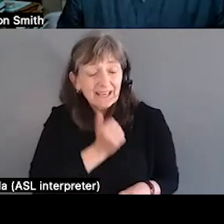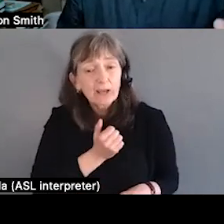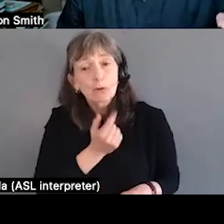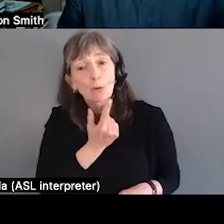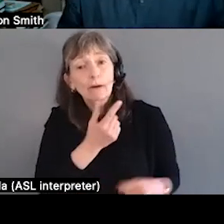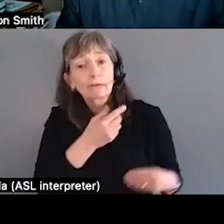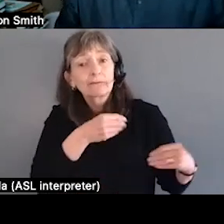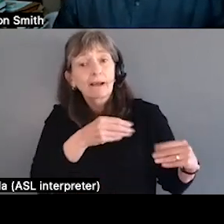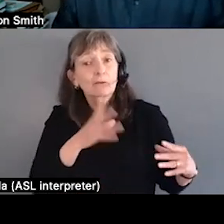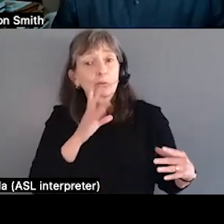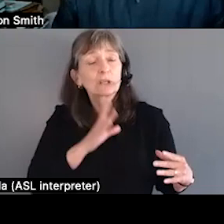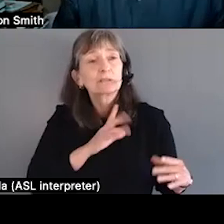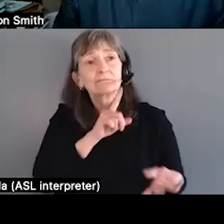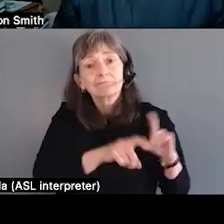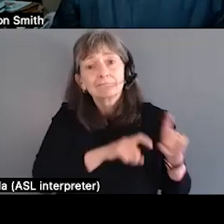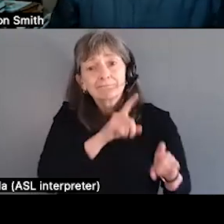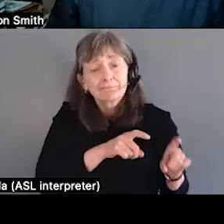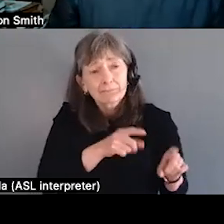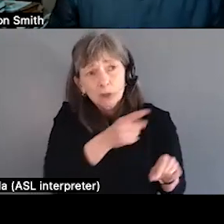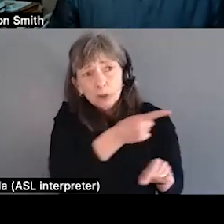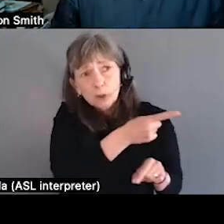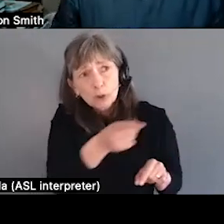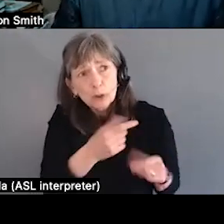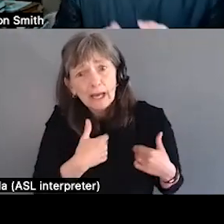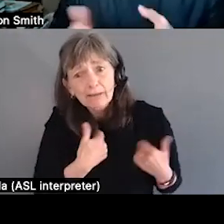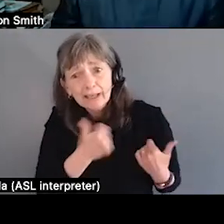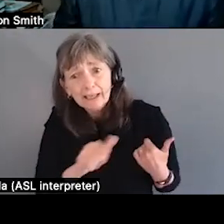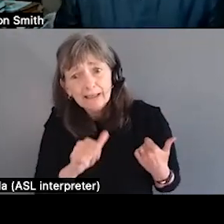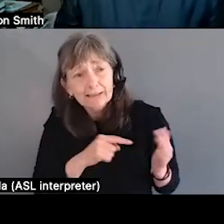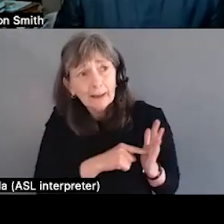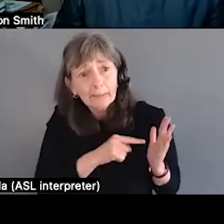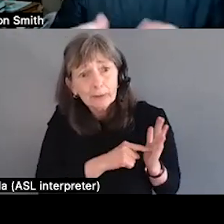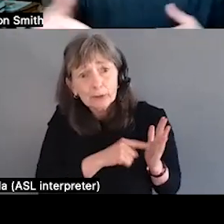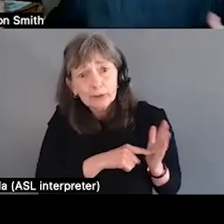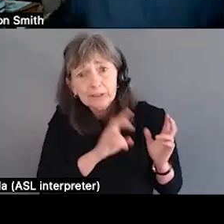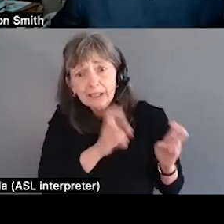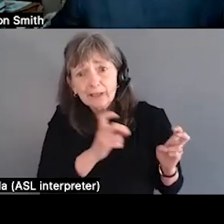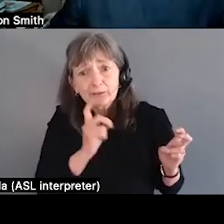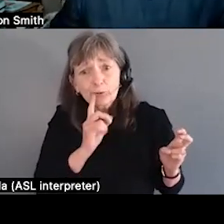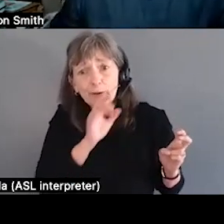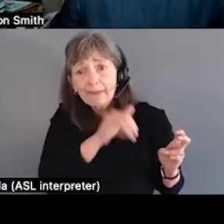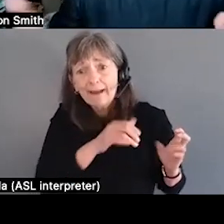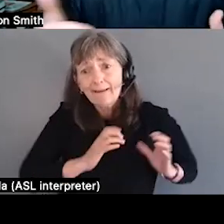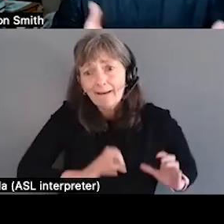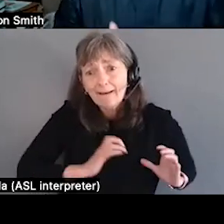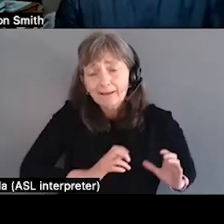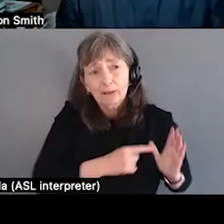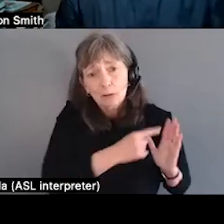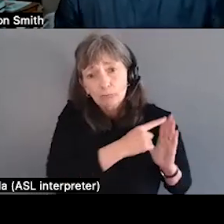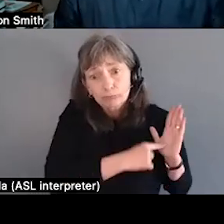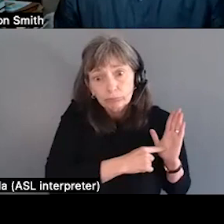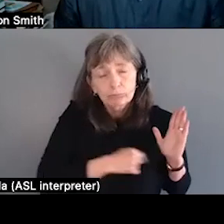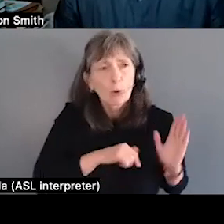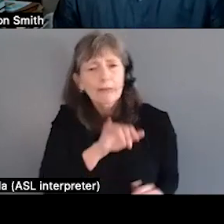"Does anybody have some example titles for this particular customer, or this age group, or this